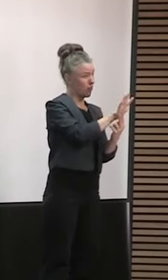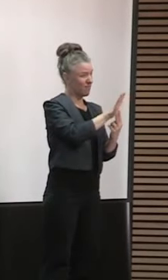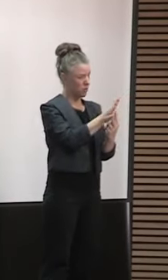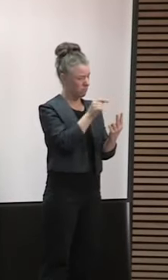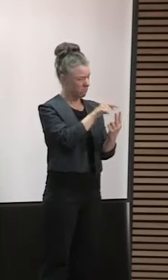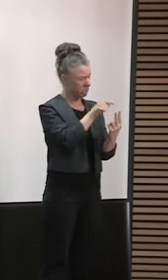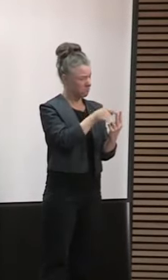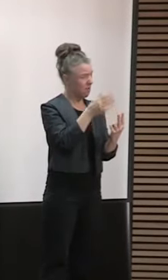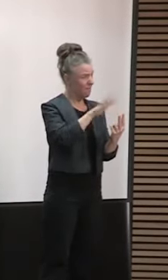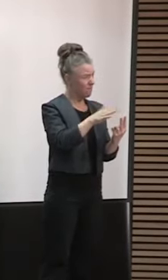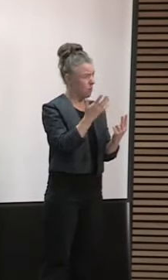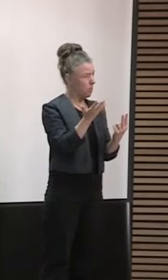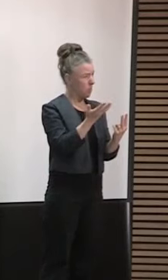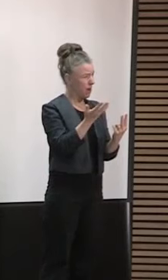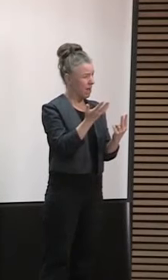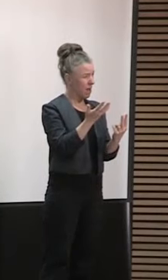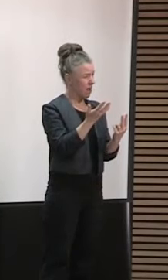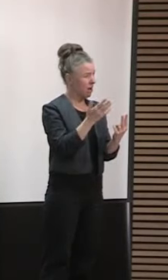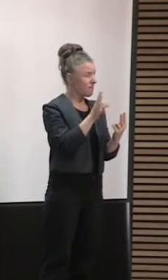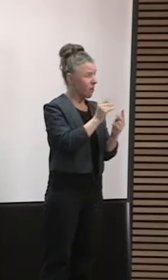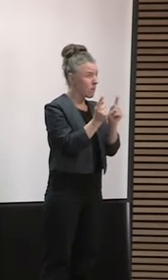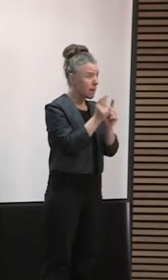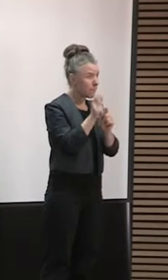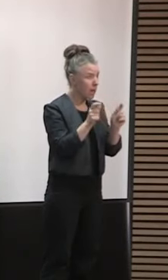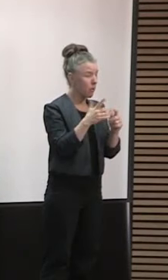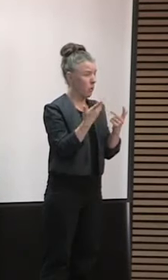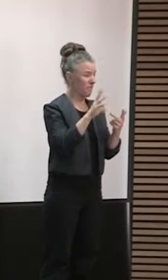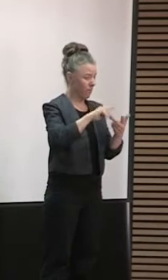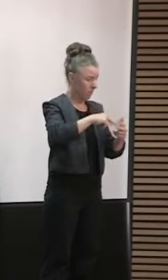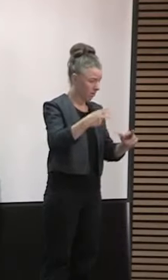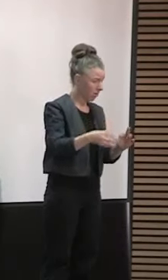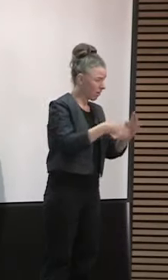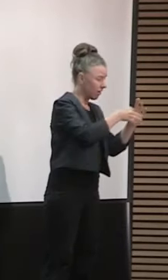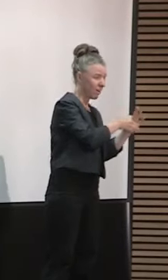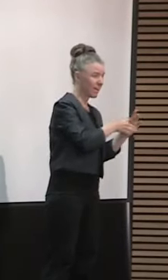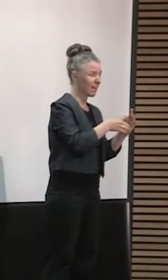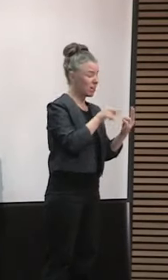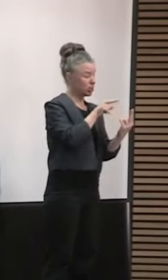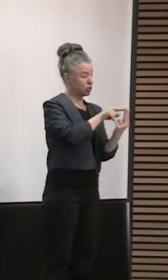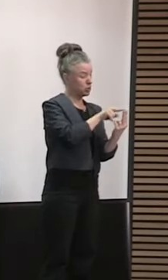you would not expect me to. Ultimately, they are employed by private practices. They